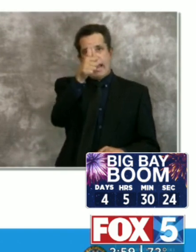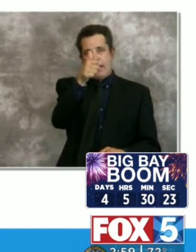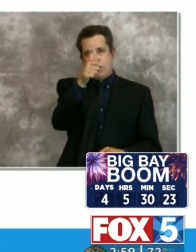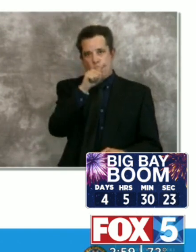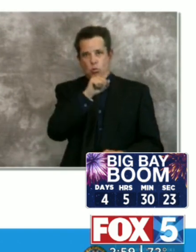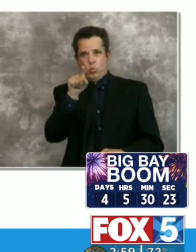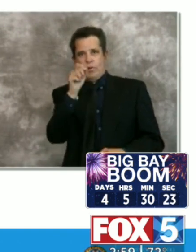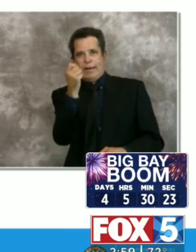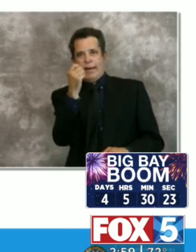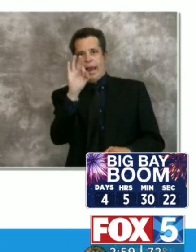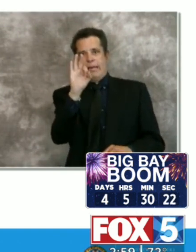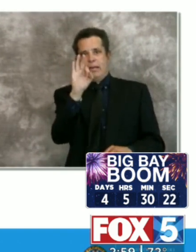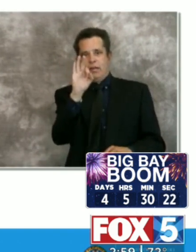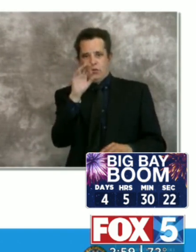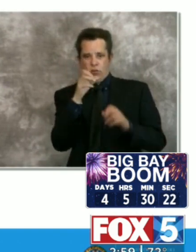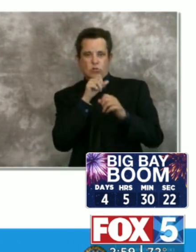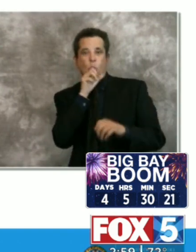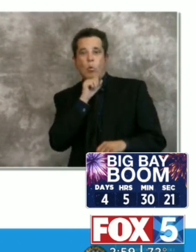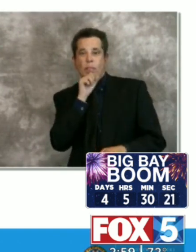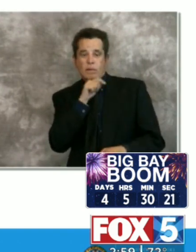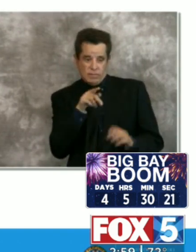I'M SORRY JUNE MAY AND APRIL